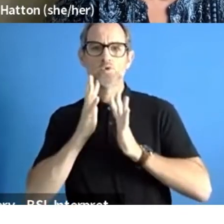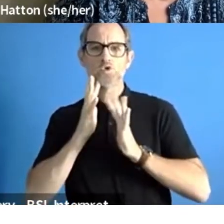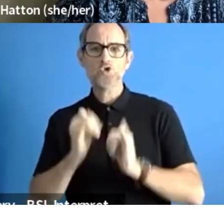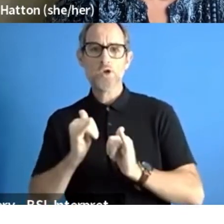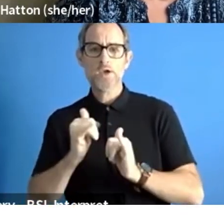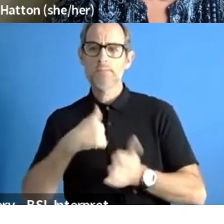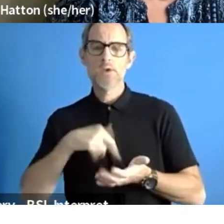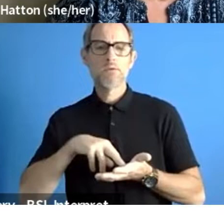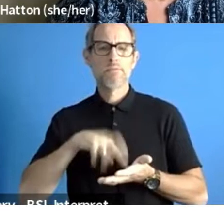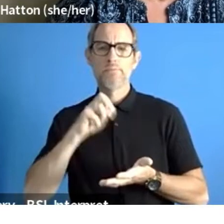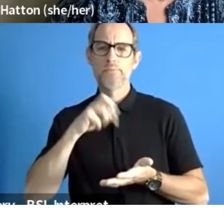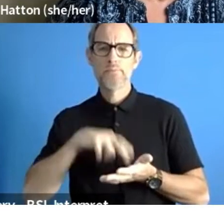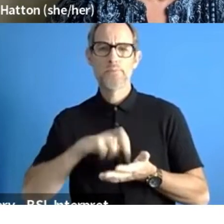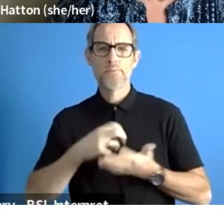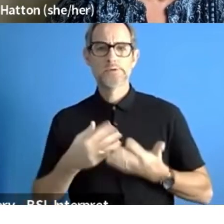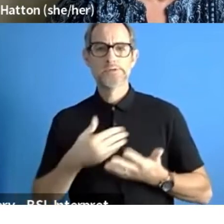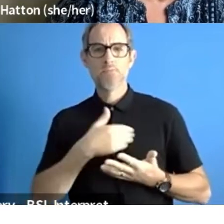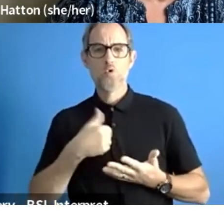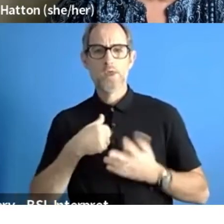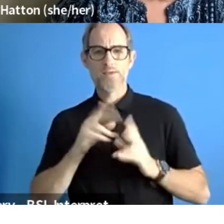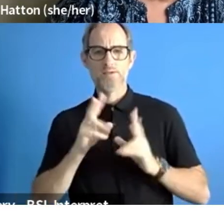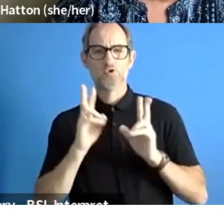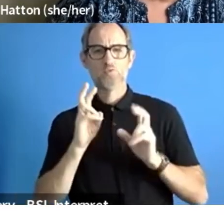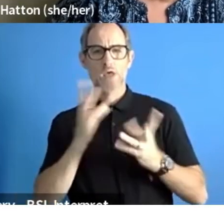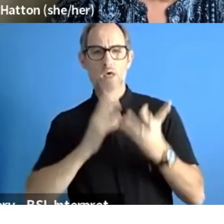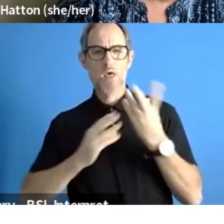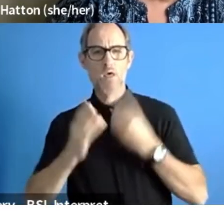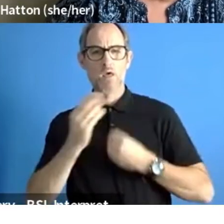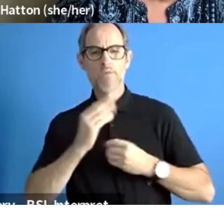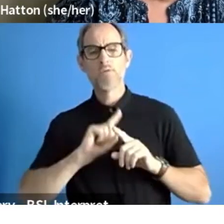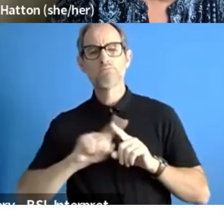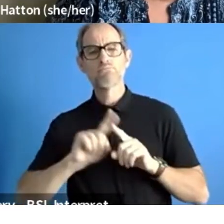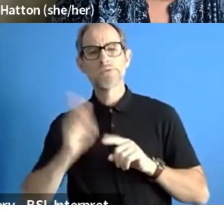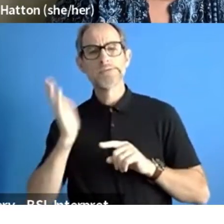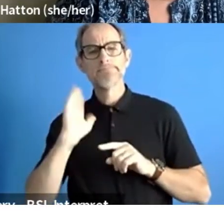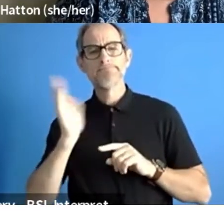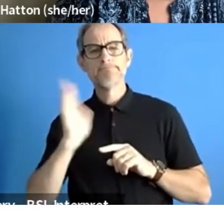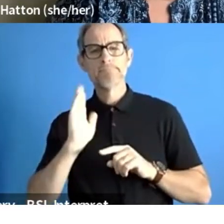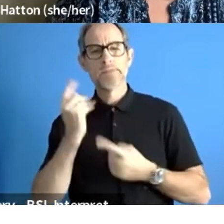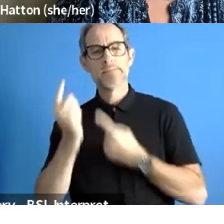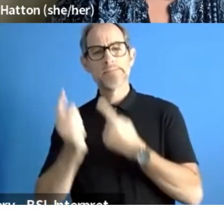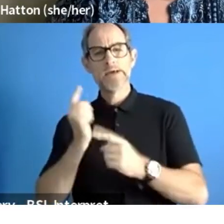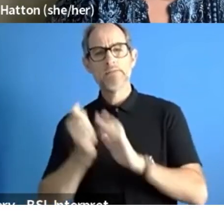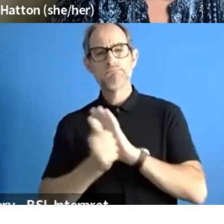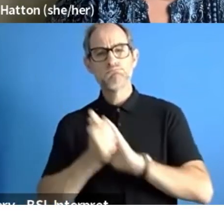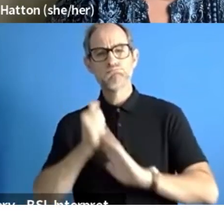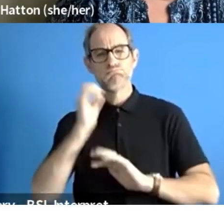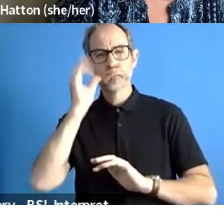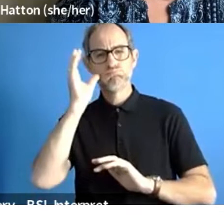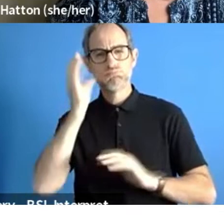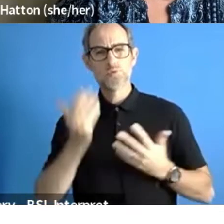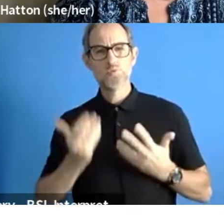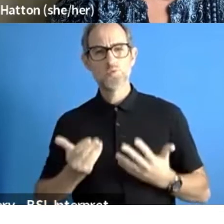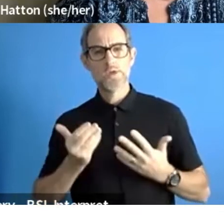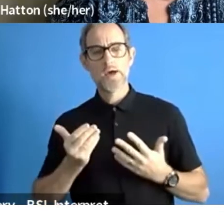learn about this today. I'm delighted we're going to be joined by two